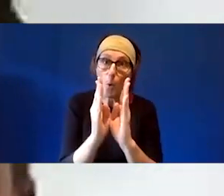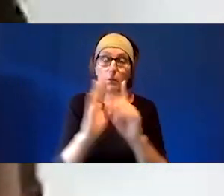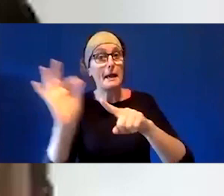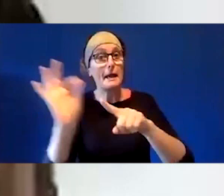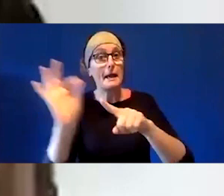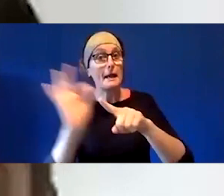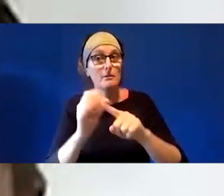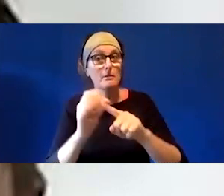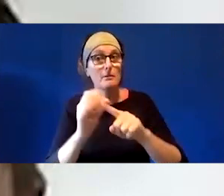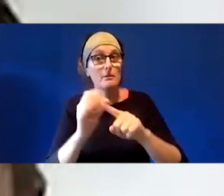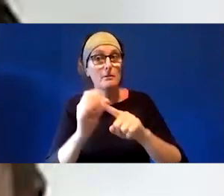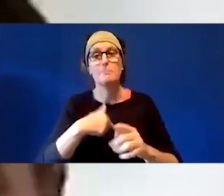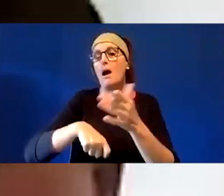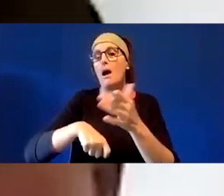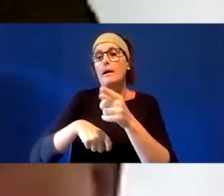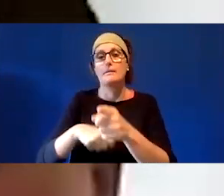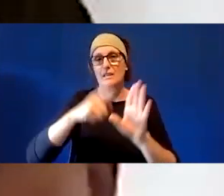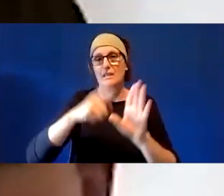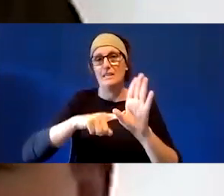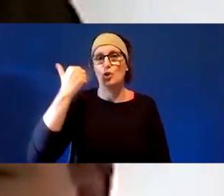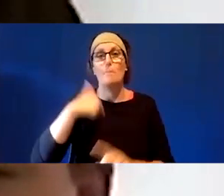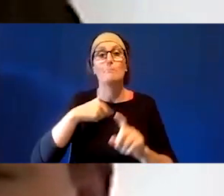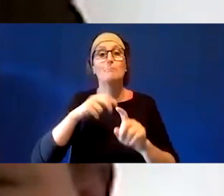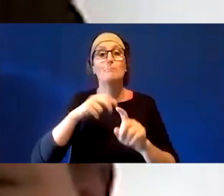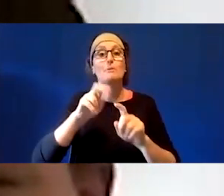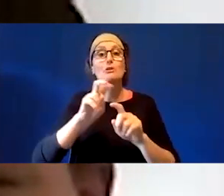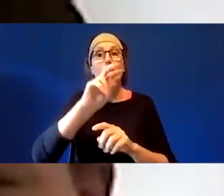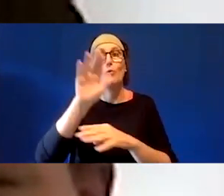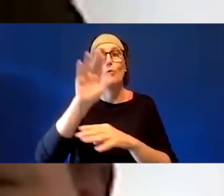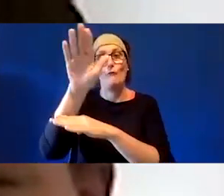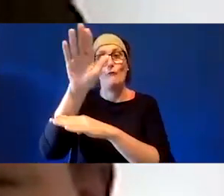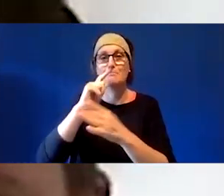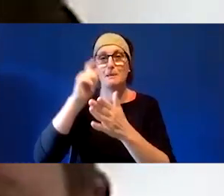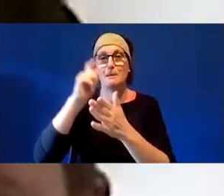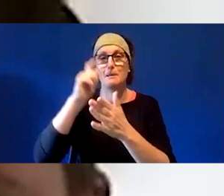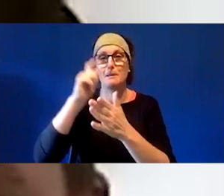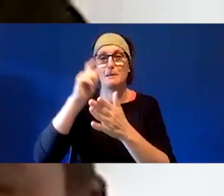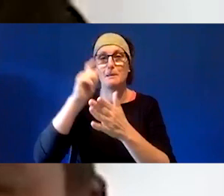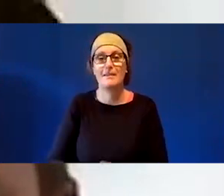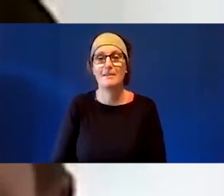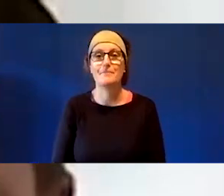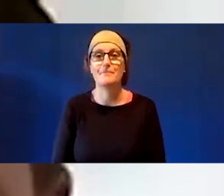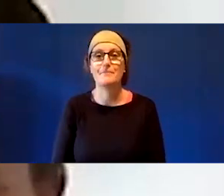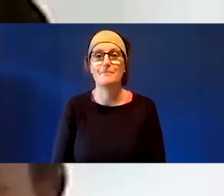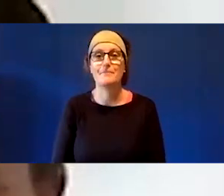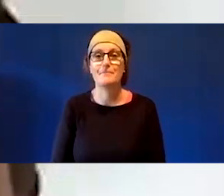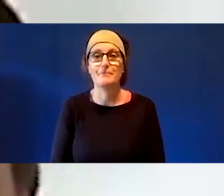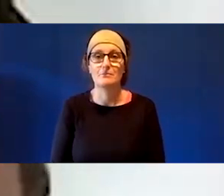I bought this seven years ago when I was travelling overseas with my partner at the time and a child. Someone is